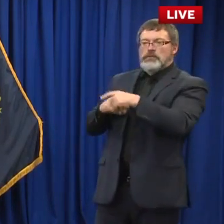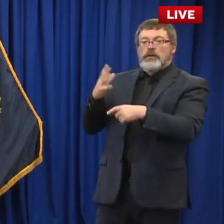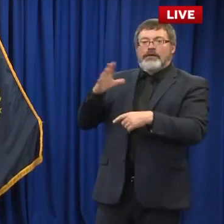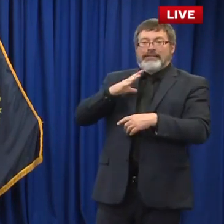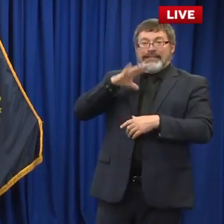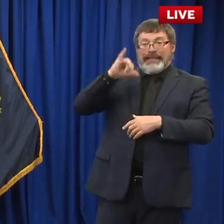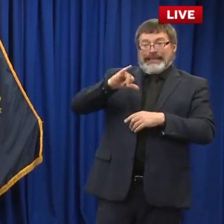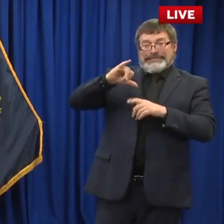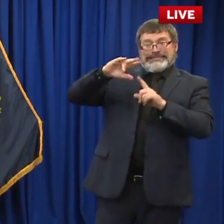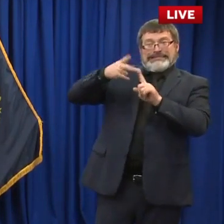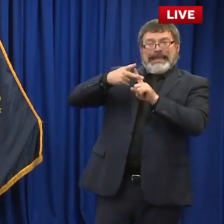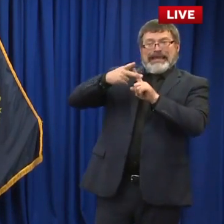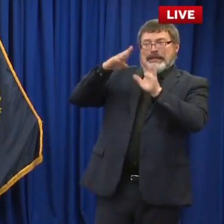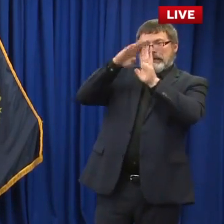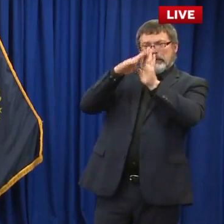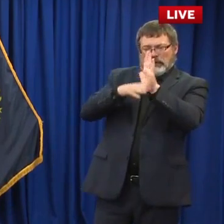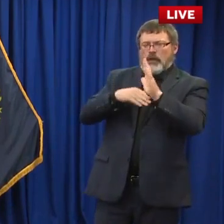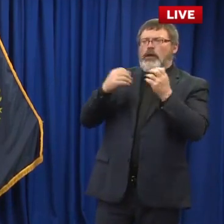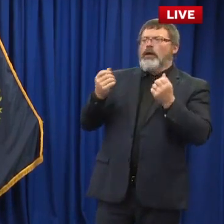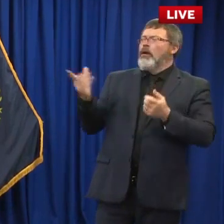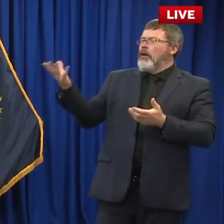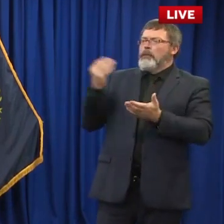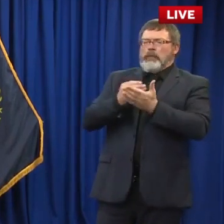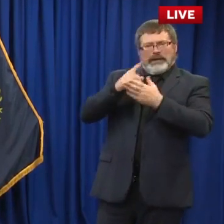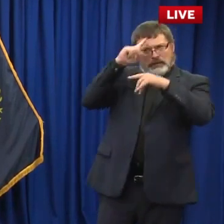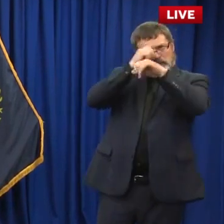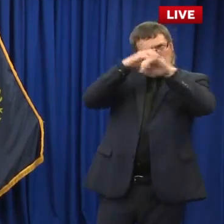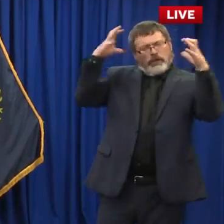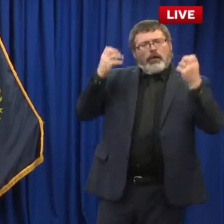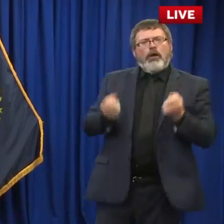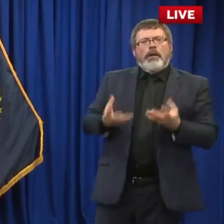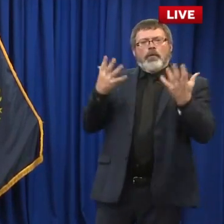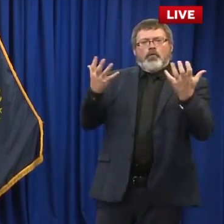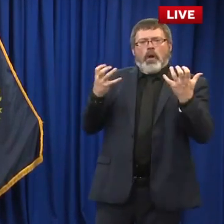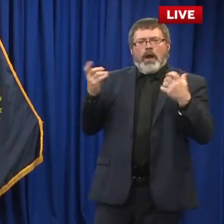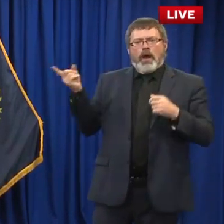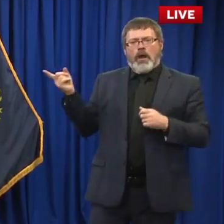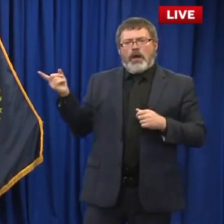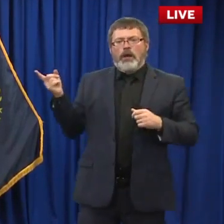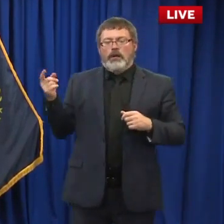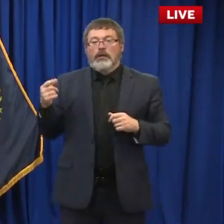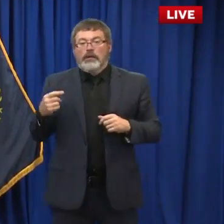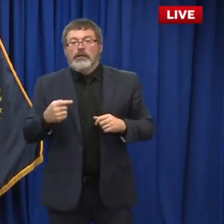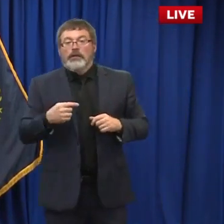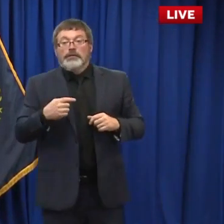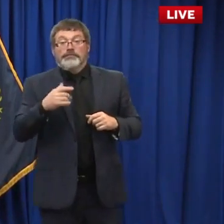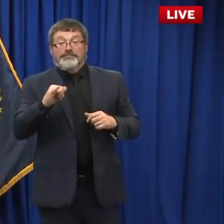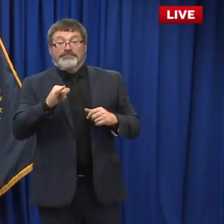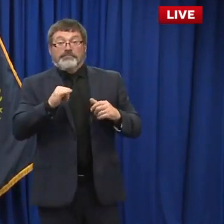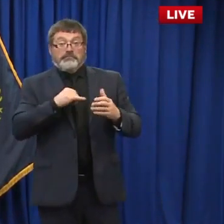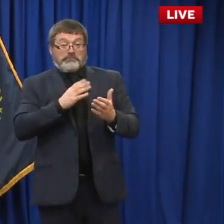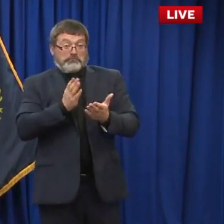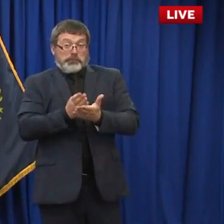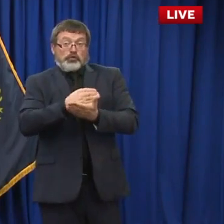HOW MUCH MONEY WOULD YOU LIKE AND IS IT FROM MUNICIPALITIES THAT YOU'RE SAYING AND WHAT KIND OF LOSSES HAVE THEY SUFFERED? SURE.